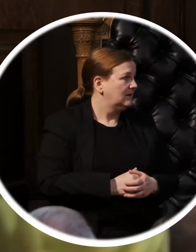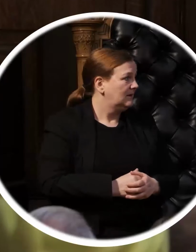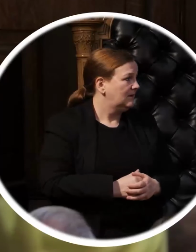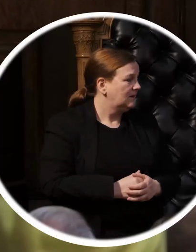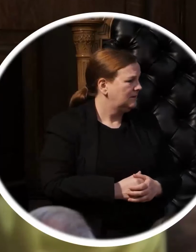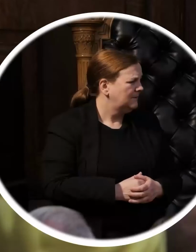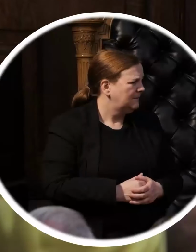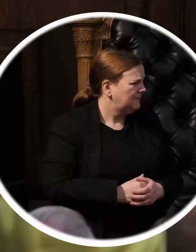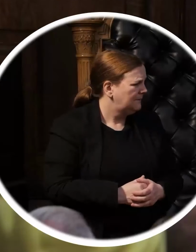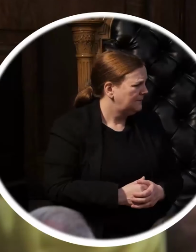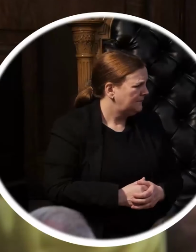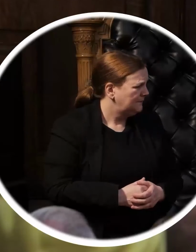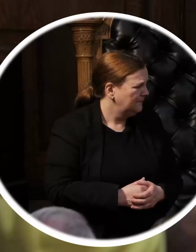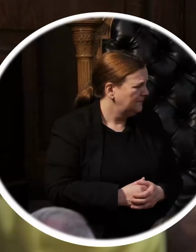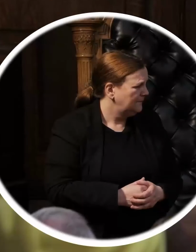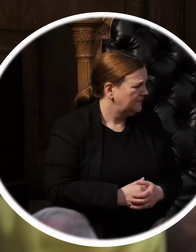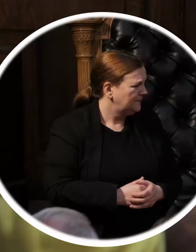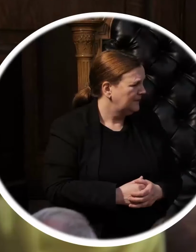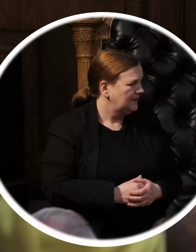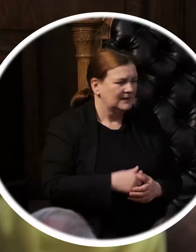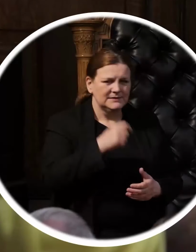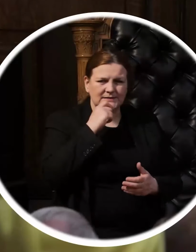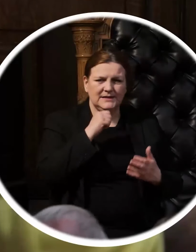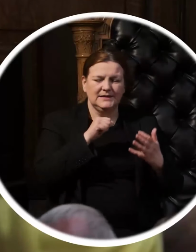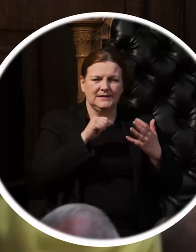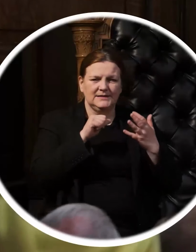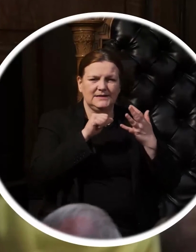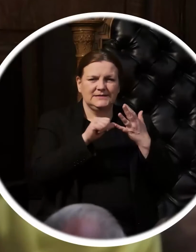is a bit of a bargain really when you think about it in today's money. How many bedsits would you get in there?